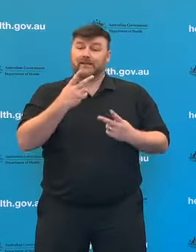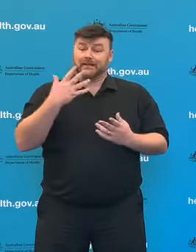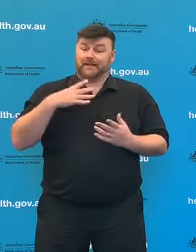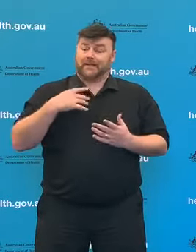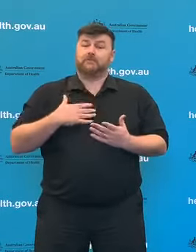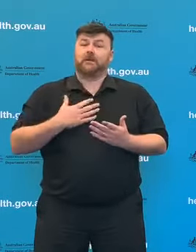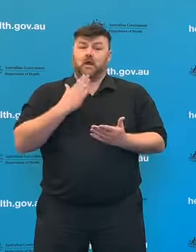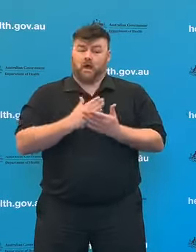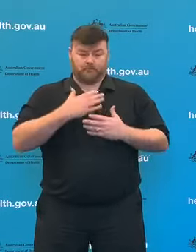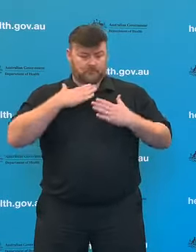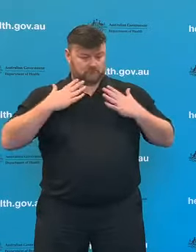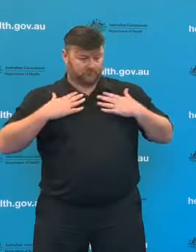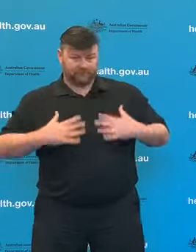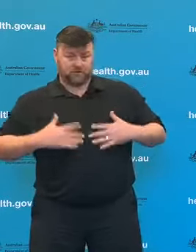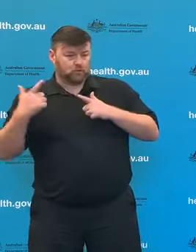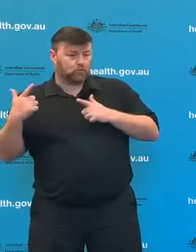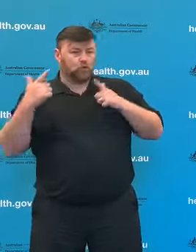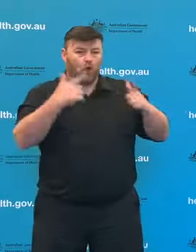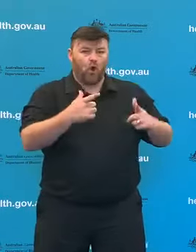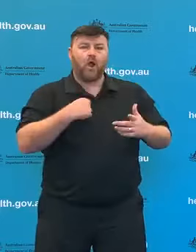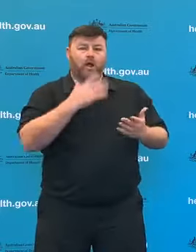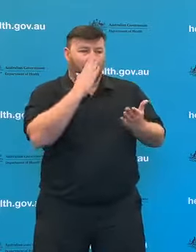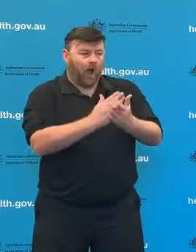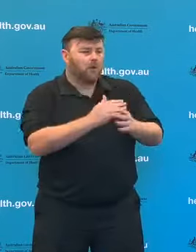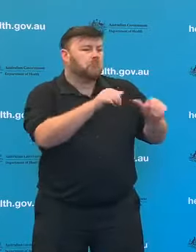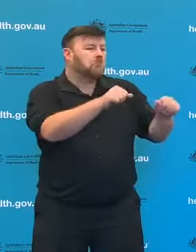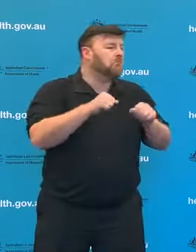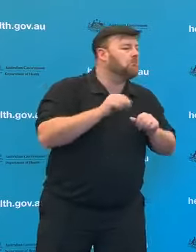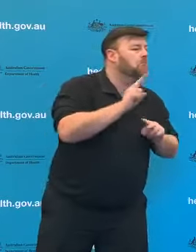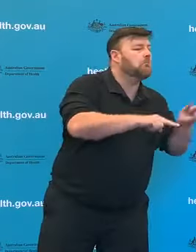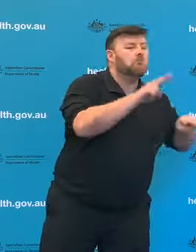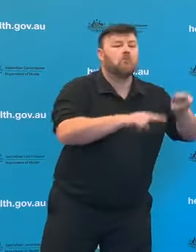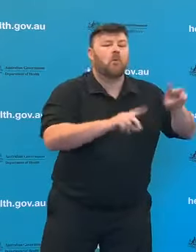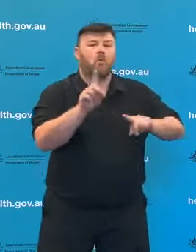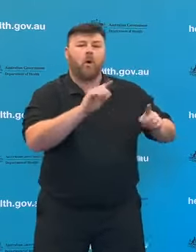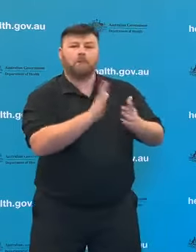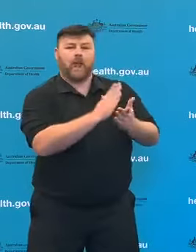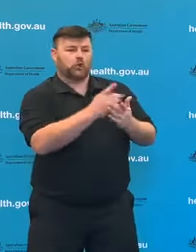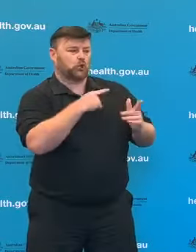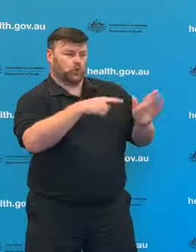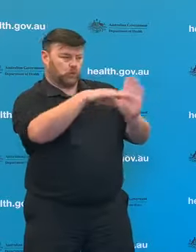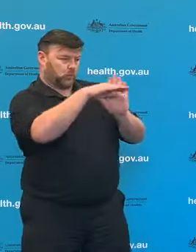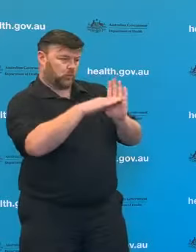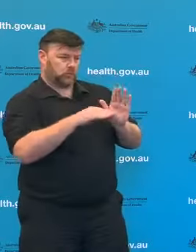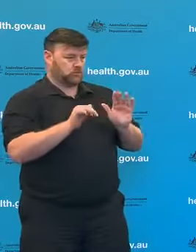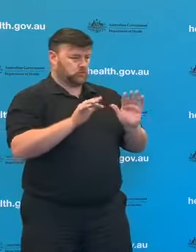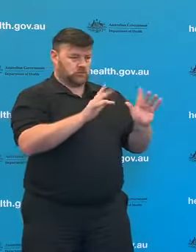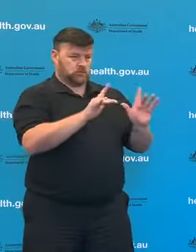that people are able to see for themselves. That each facility is doing everything that it can and